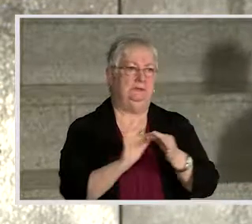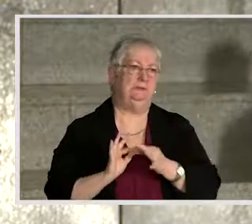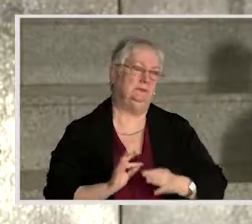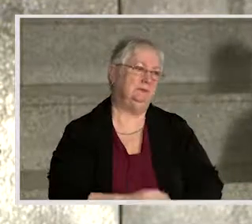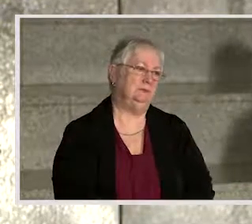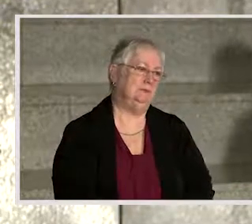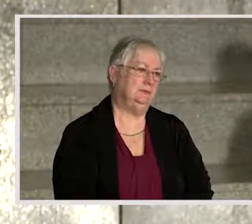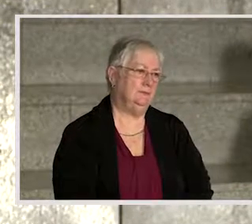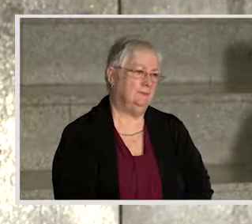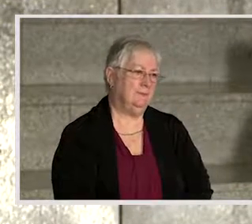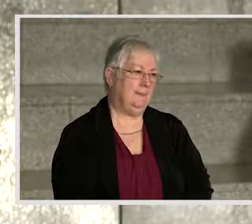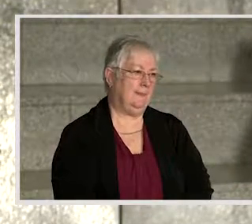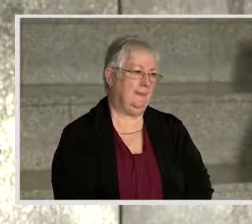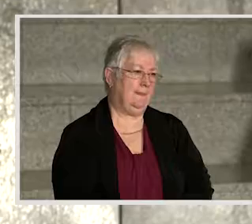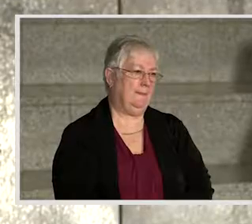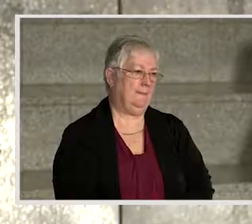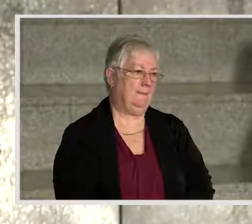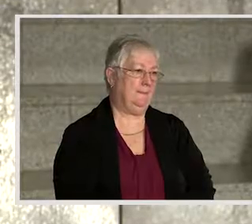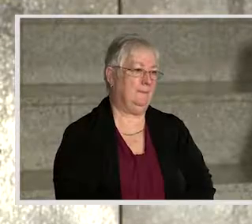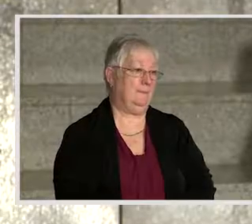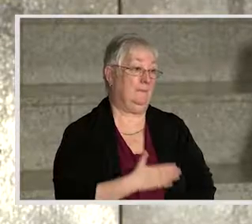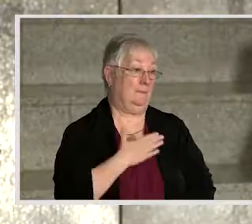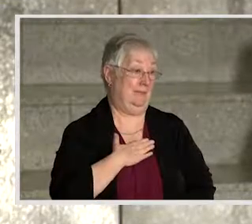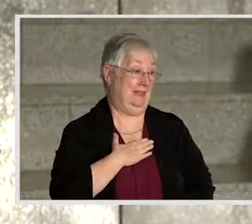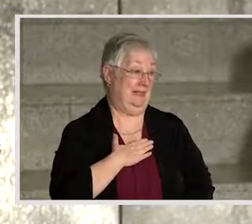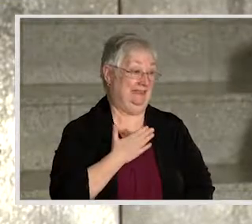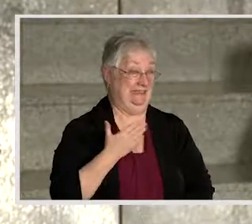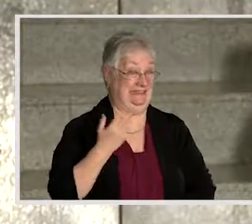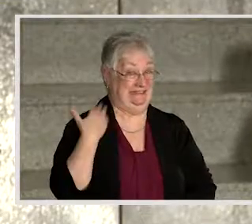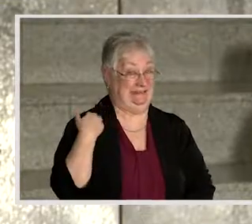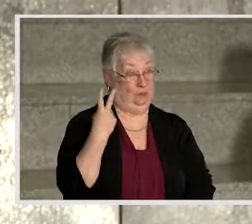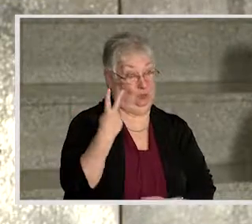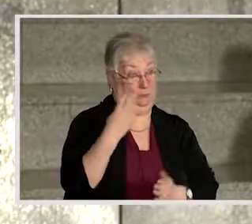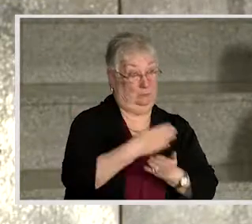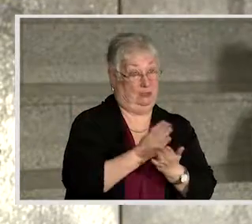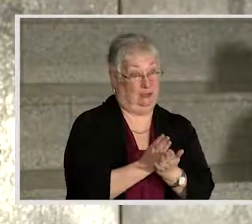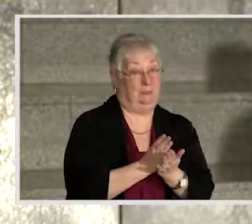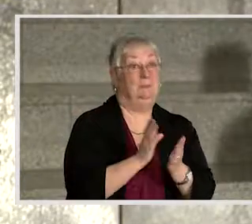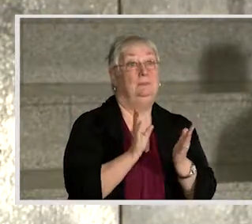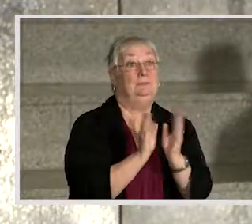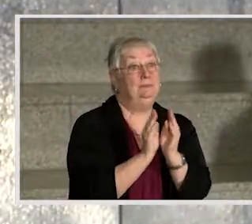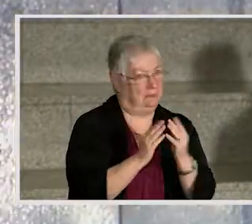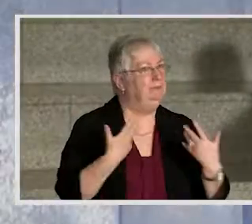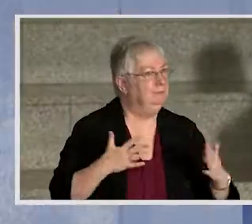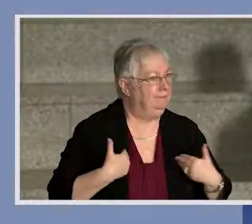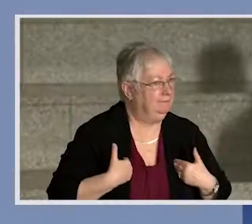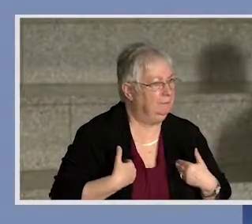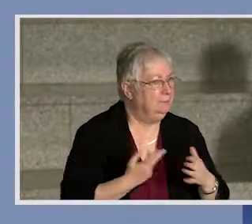I MADE PROMISES AROUND AFFORDABLE HOUSING, AND I AM VERY PROUD THAT IN EACH OF MY